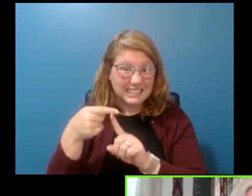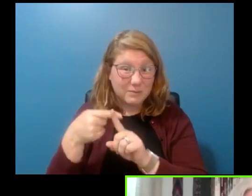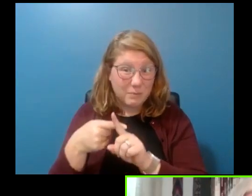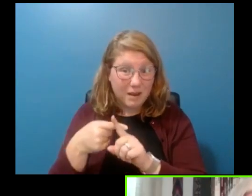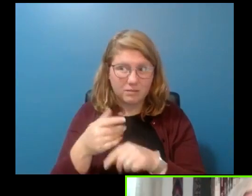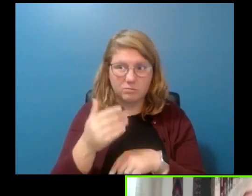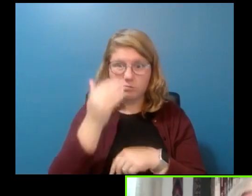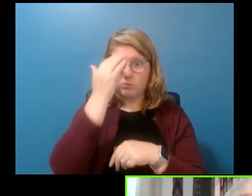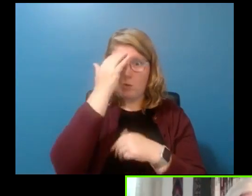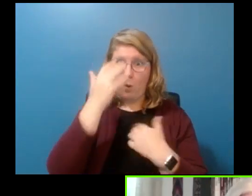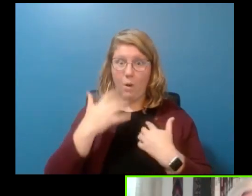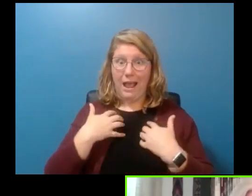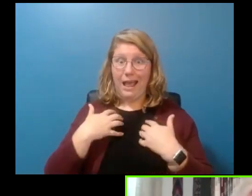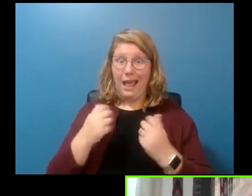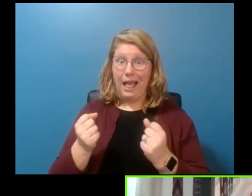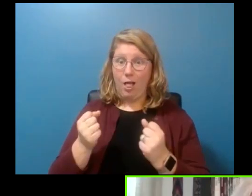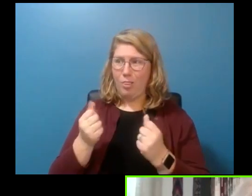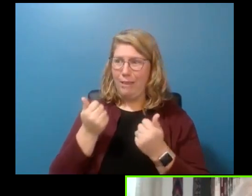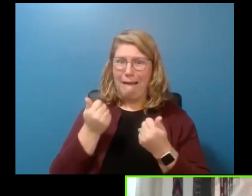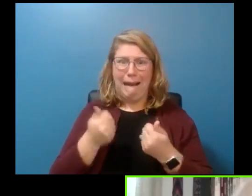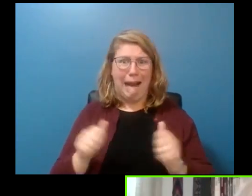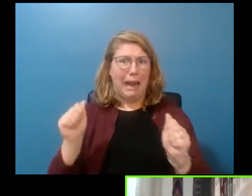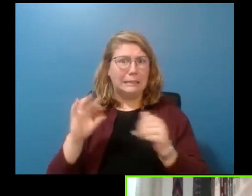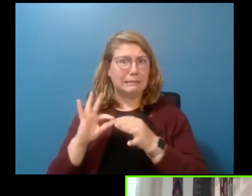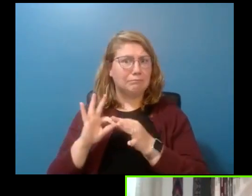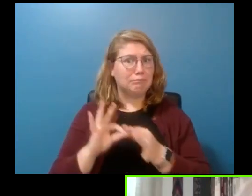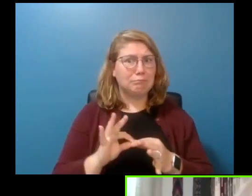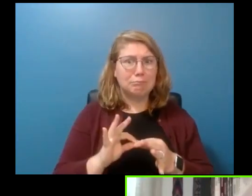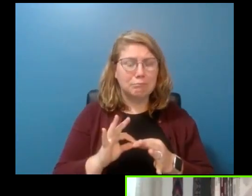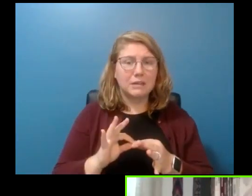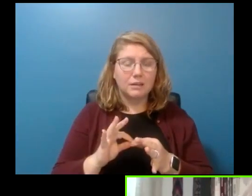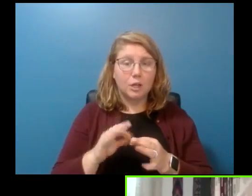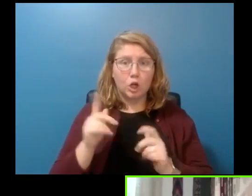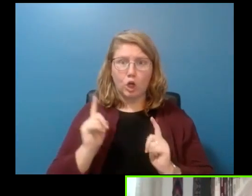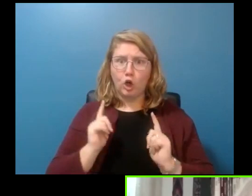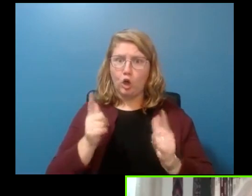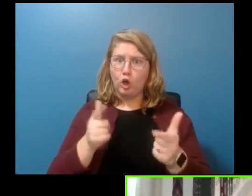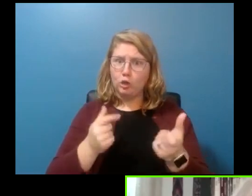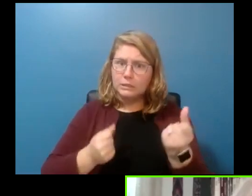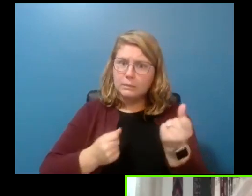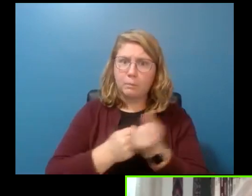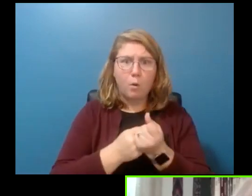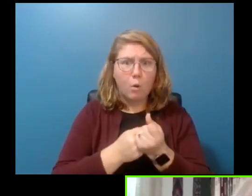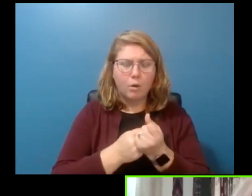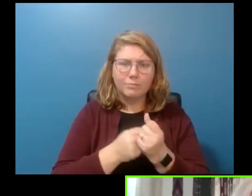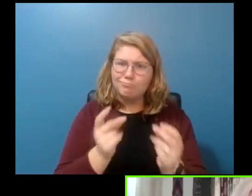disorder, border one personality, postpartum depression, PTSD, eating